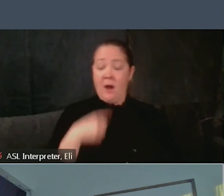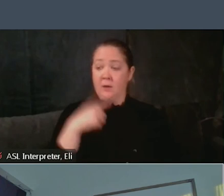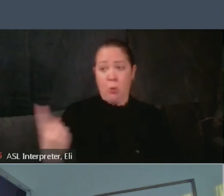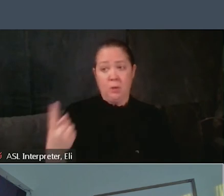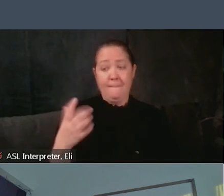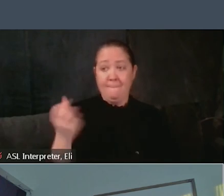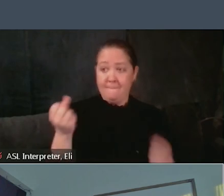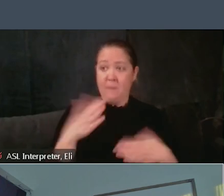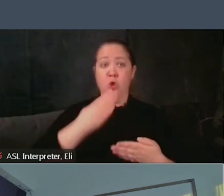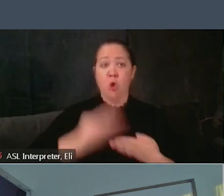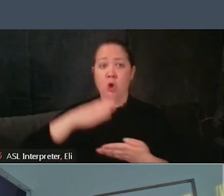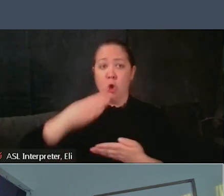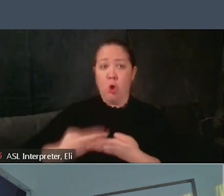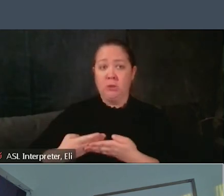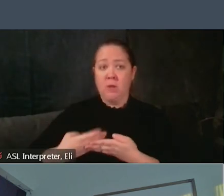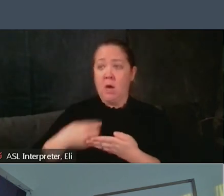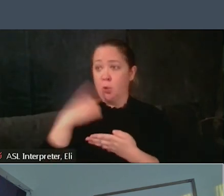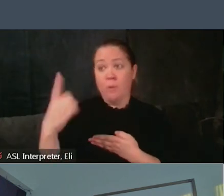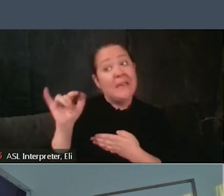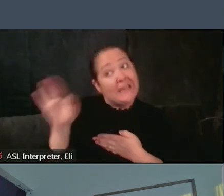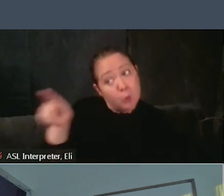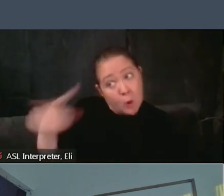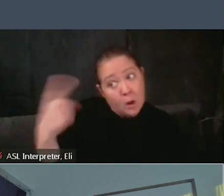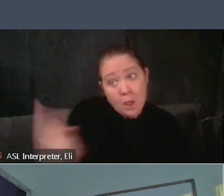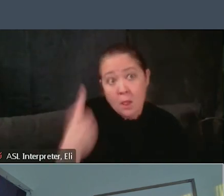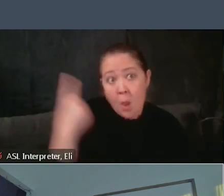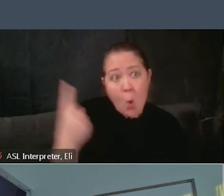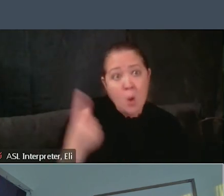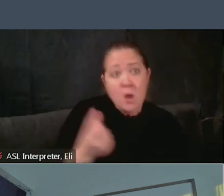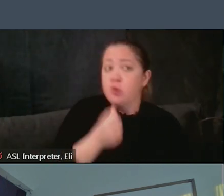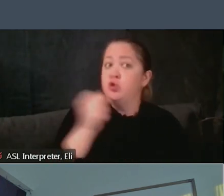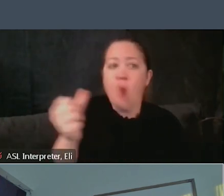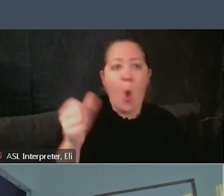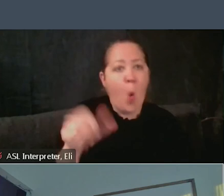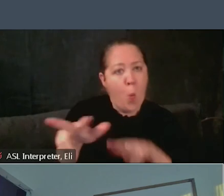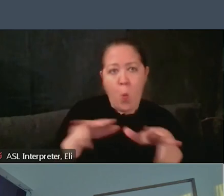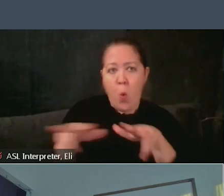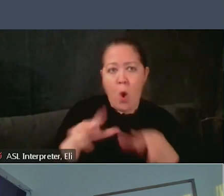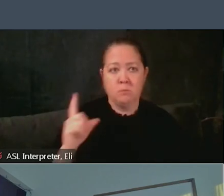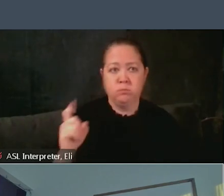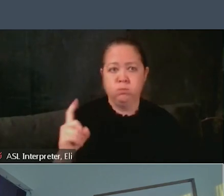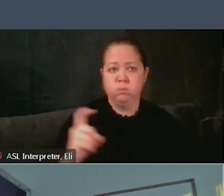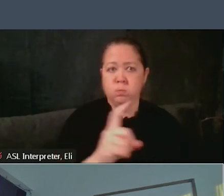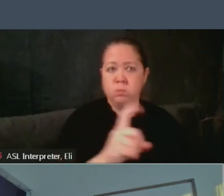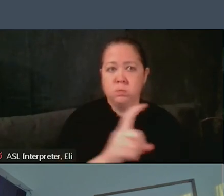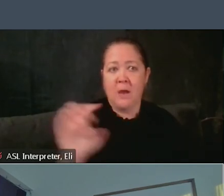Like, if they're alone, that's a walk, you know, down or anything. It's just to avoid it, you know, just to avoid any situations that could happen.